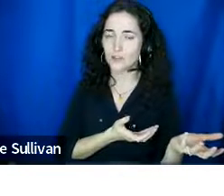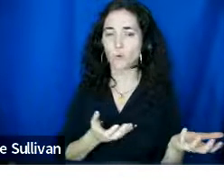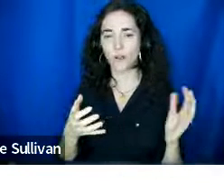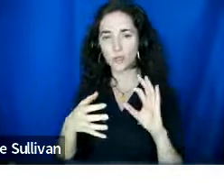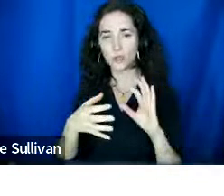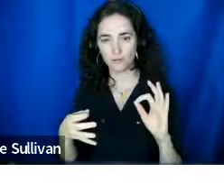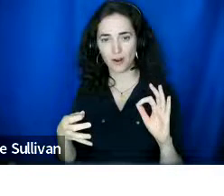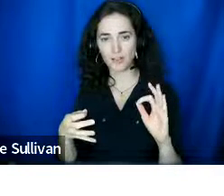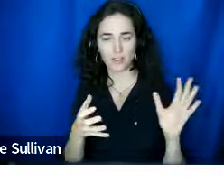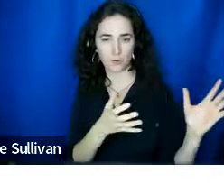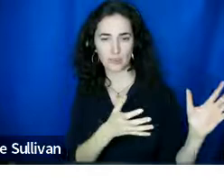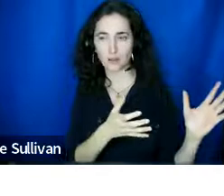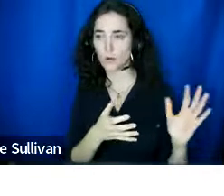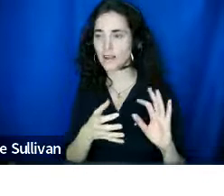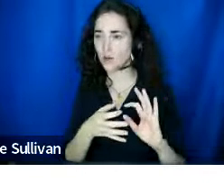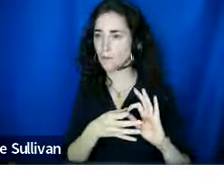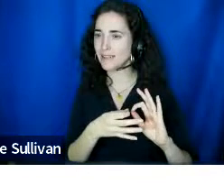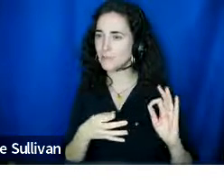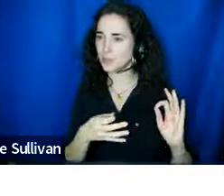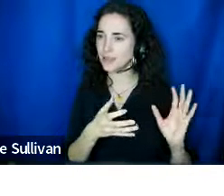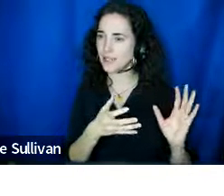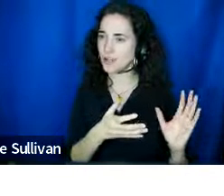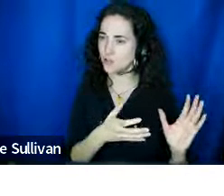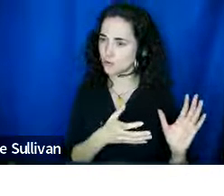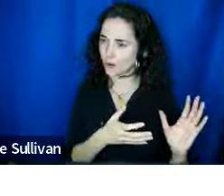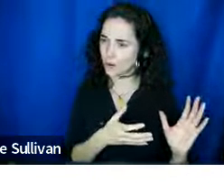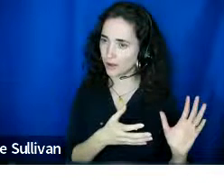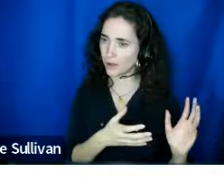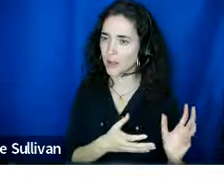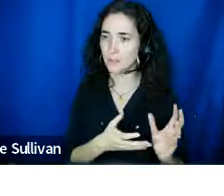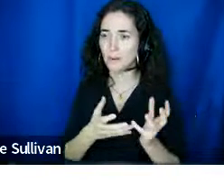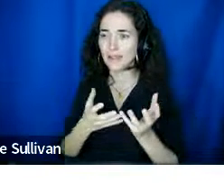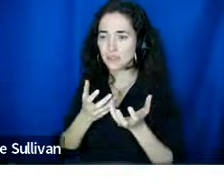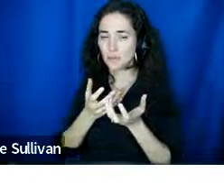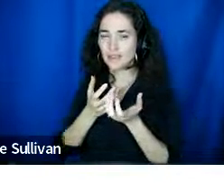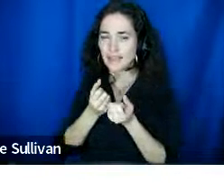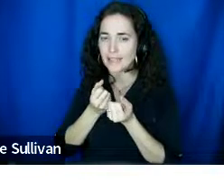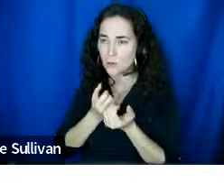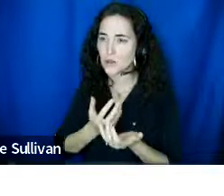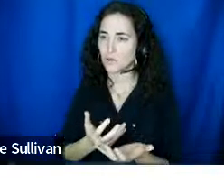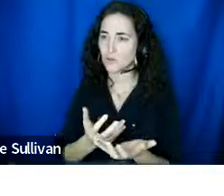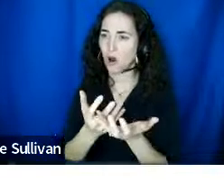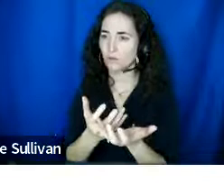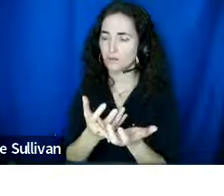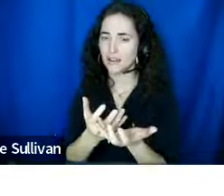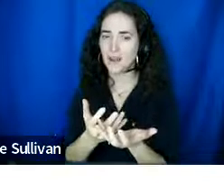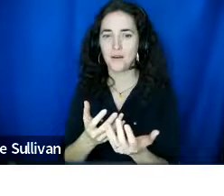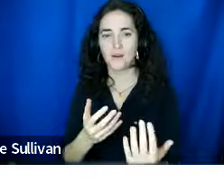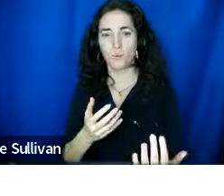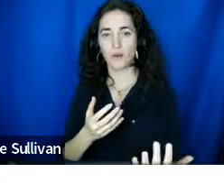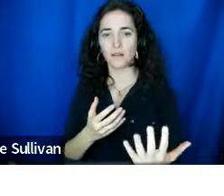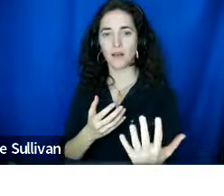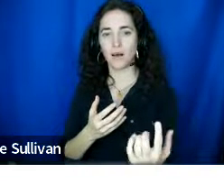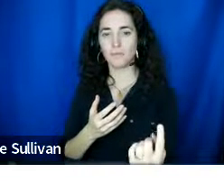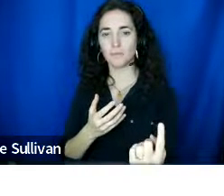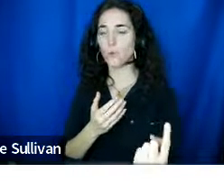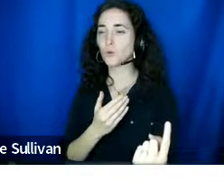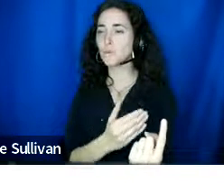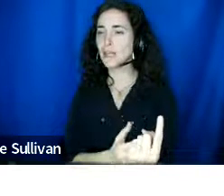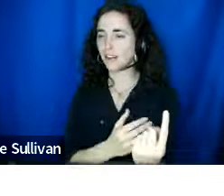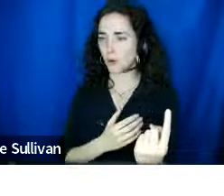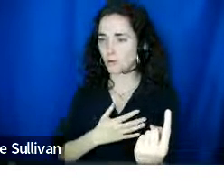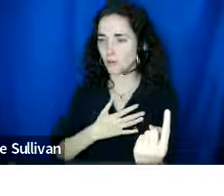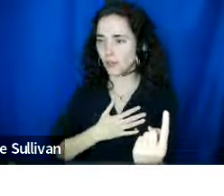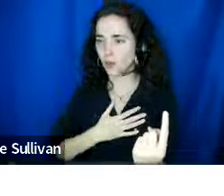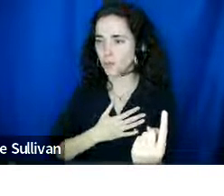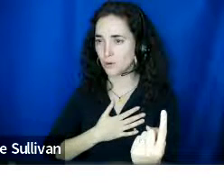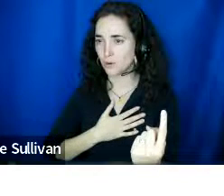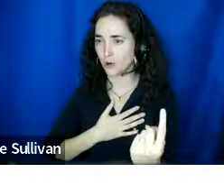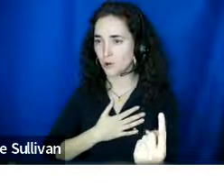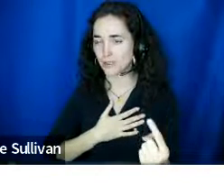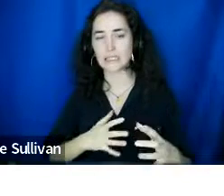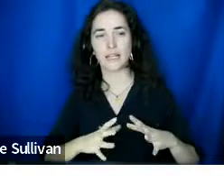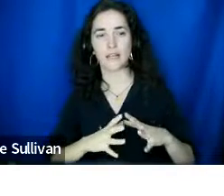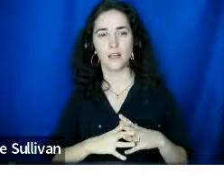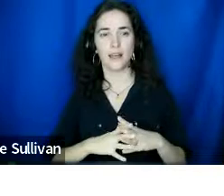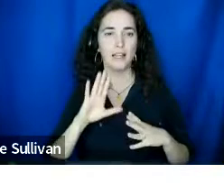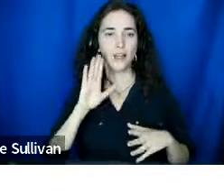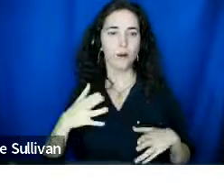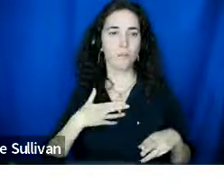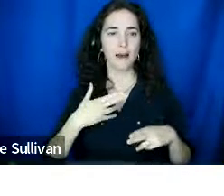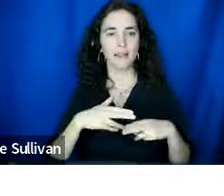So when you create phrases like we did in a breakout room, make them something that you can use right away, but make them something that carry a thought. When when we meet a deaf person, a lot of people will go and say, "hello my name